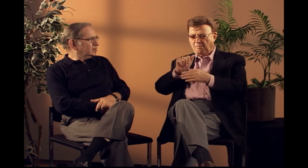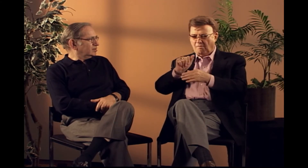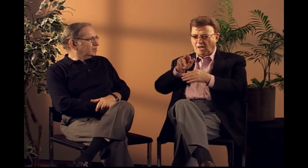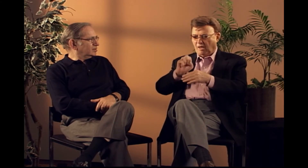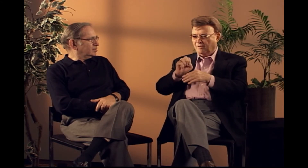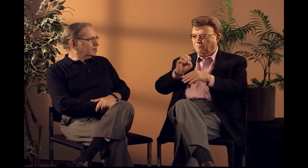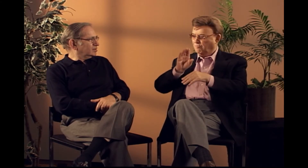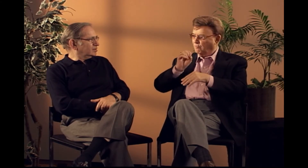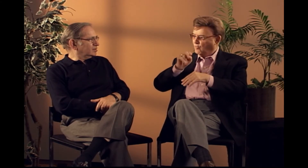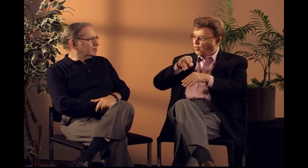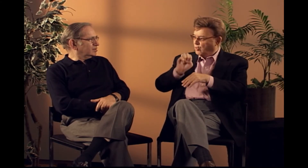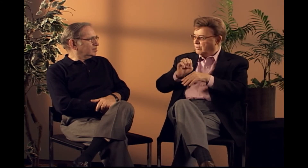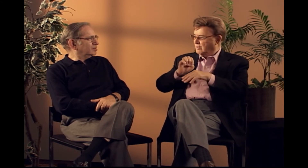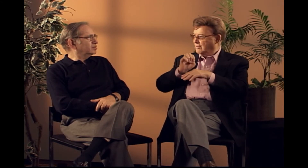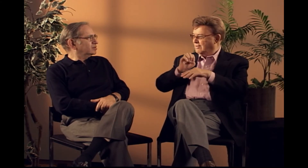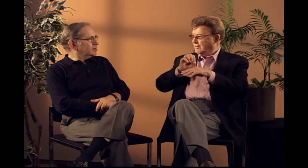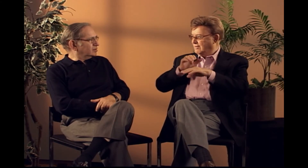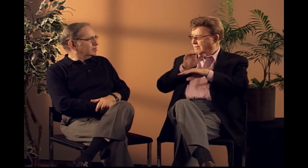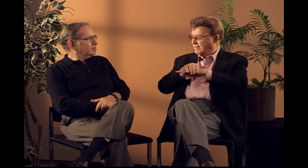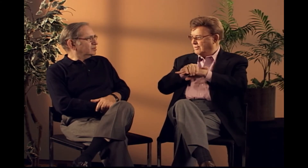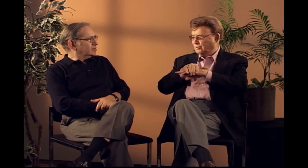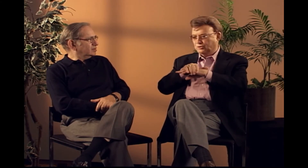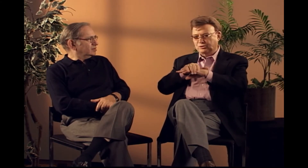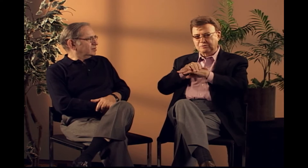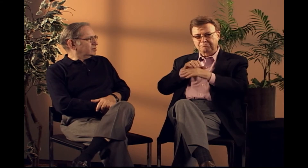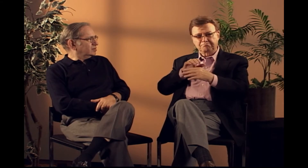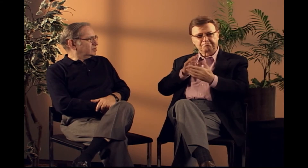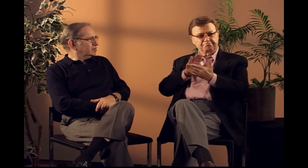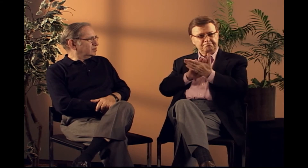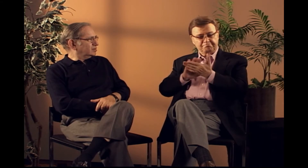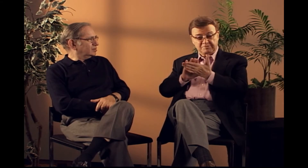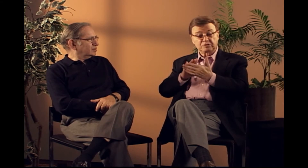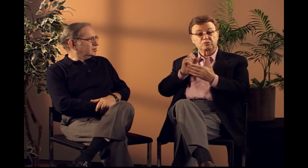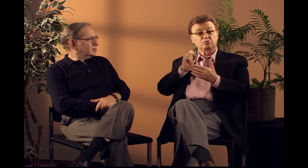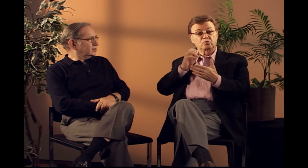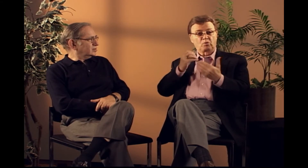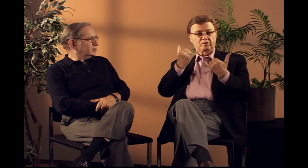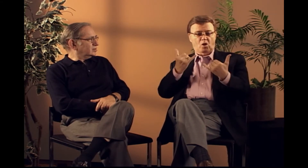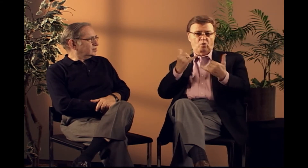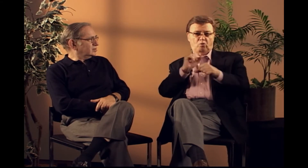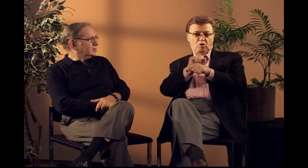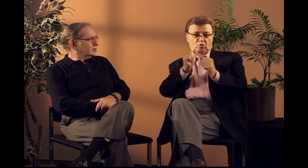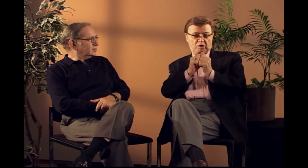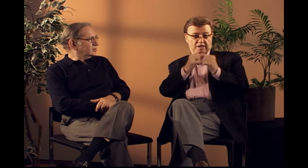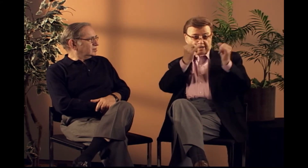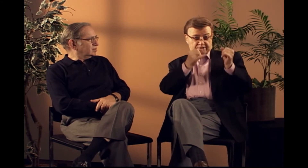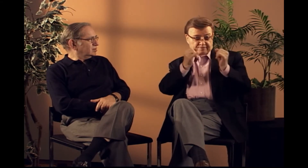We wanted to avoid it and keep it just pretty much bare-bones English.